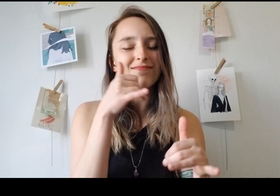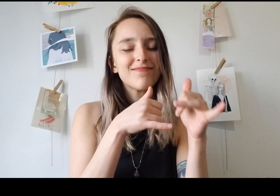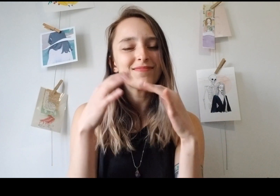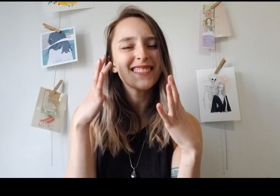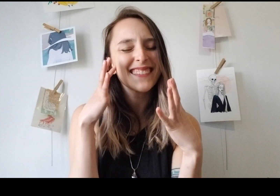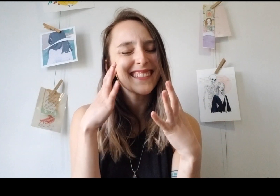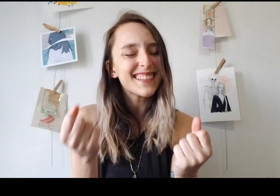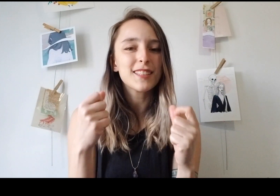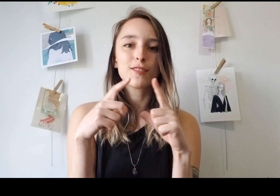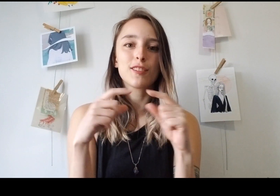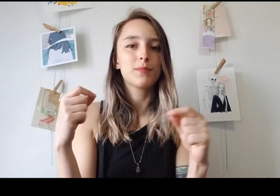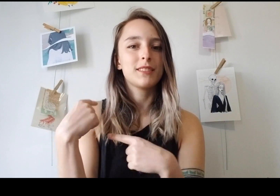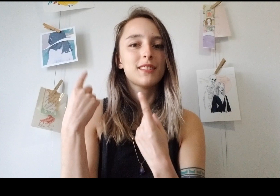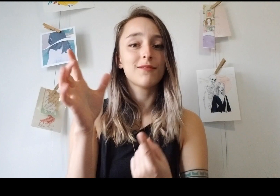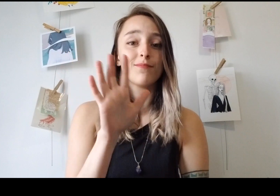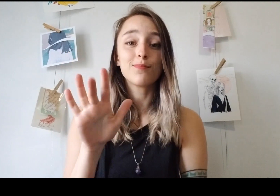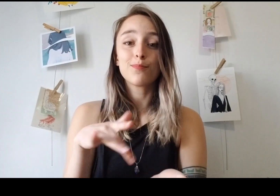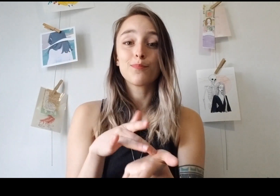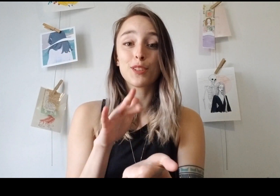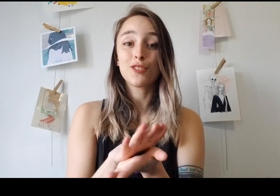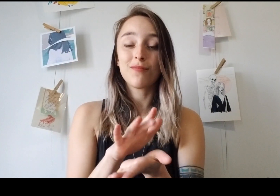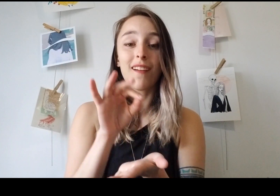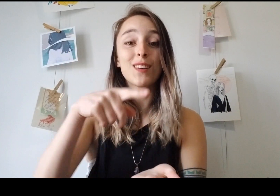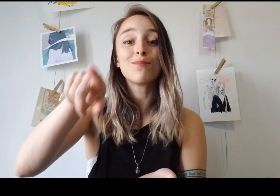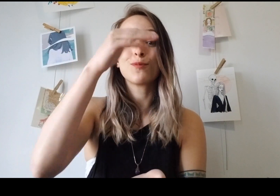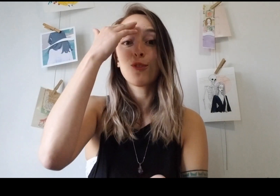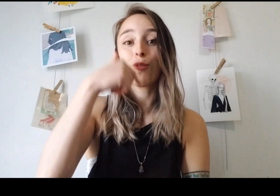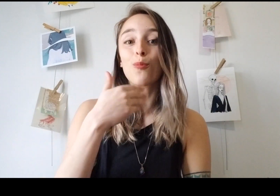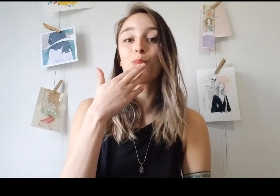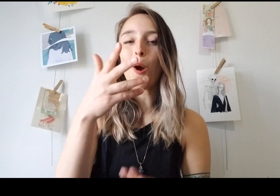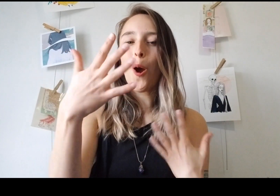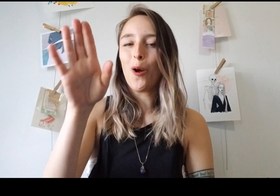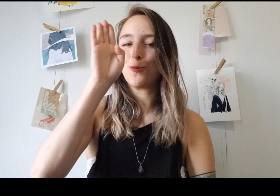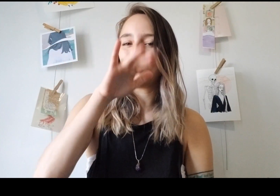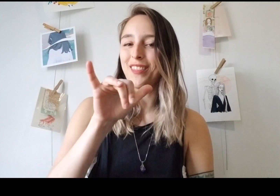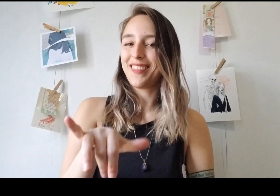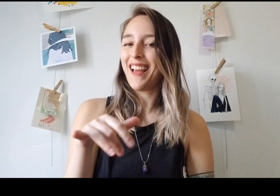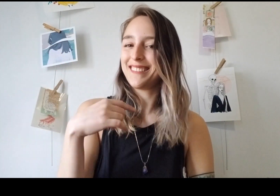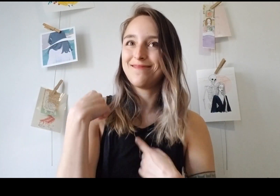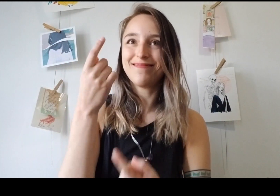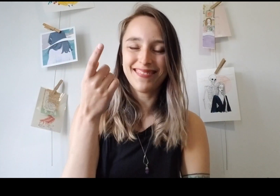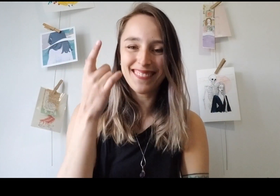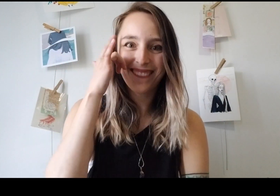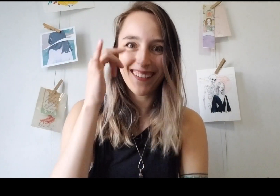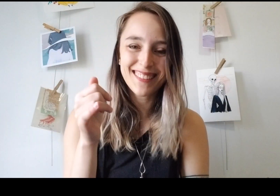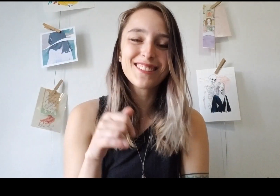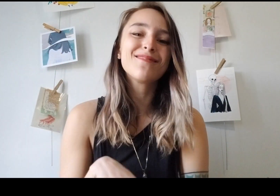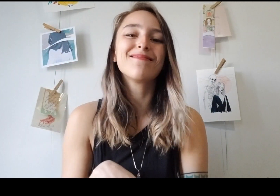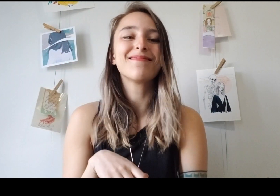I really have loved Japan since I was a JHS student.